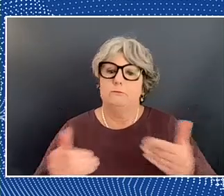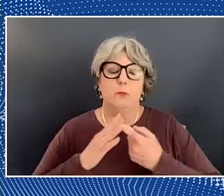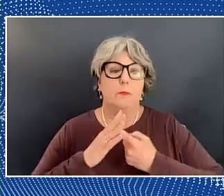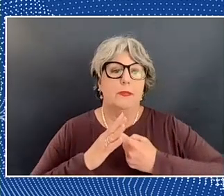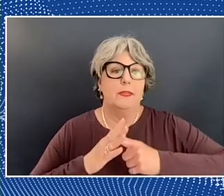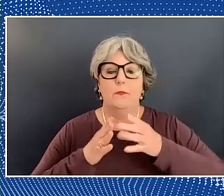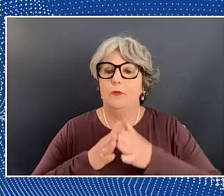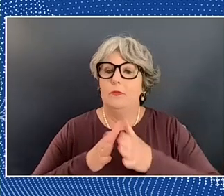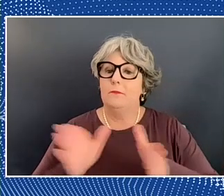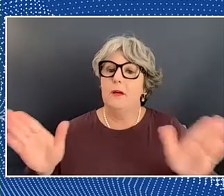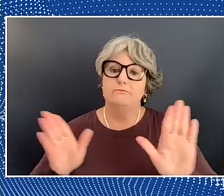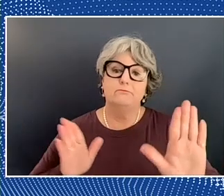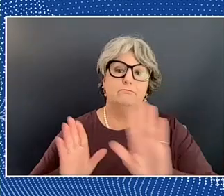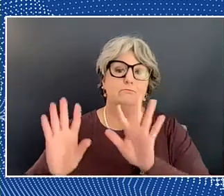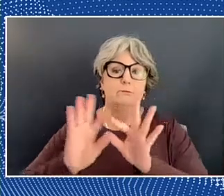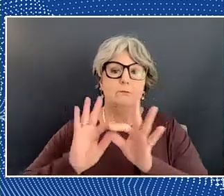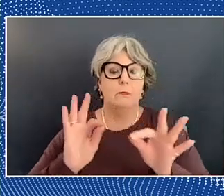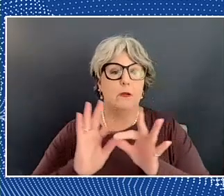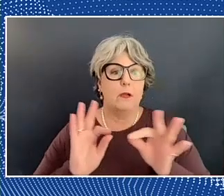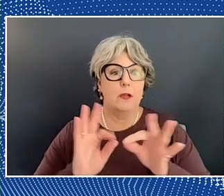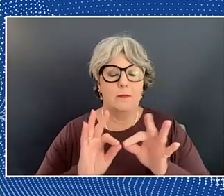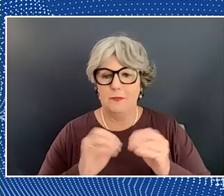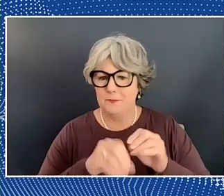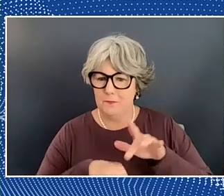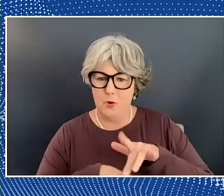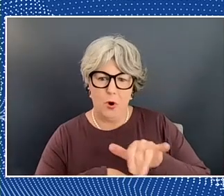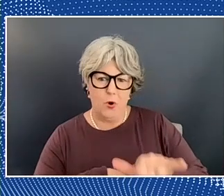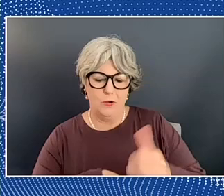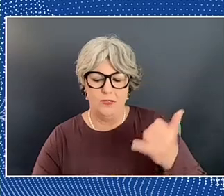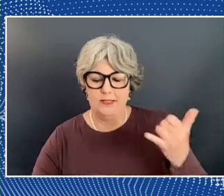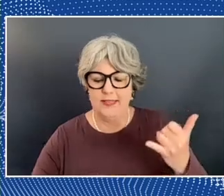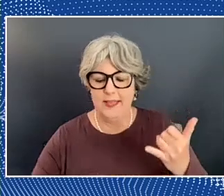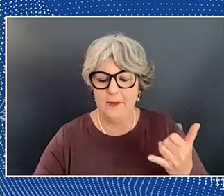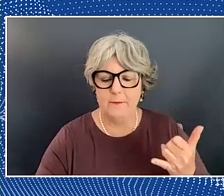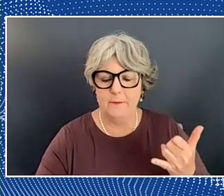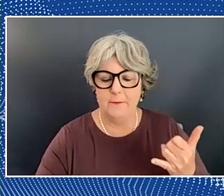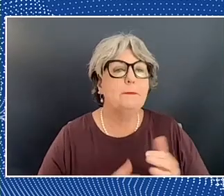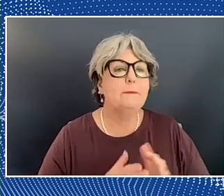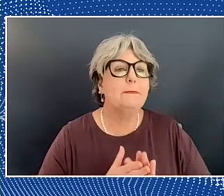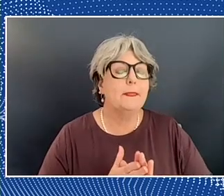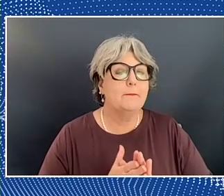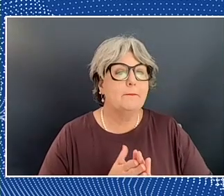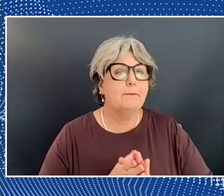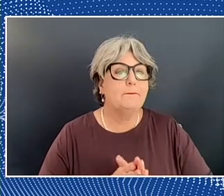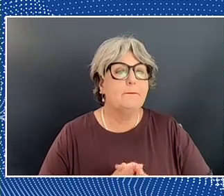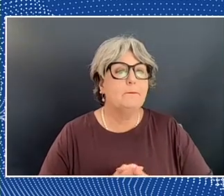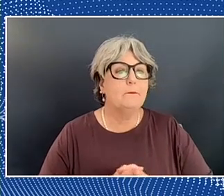commentary earlier. I would like to provide a couple